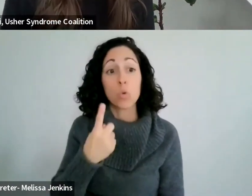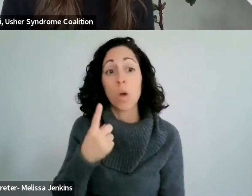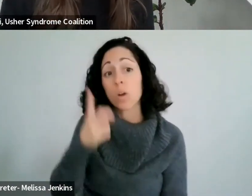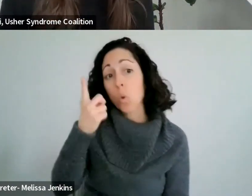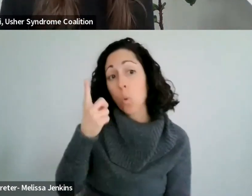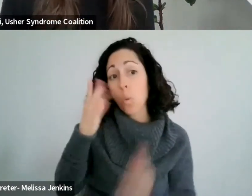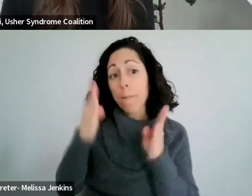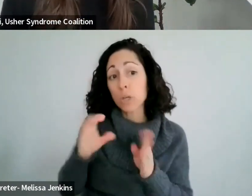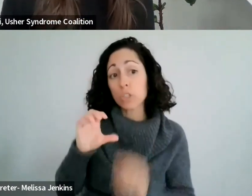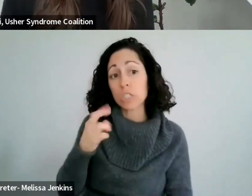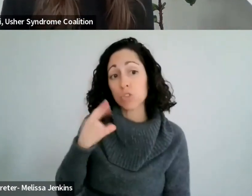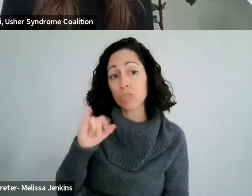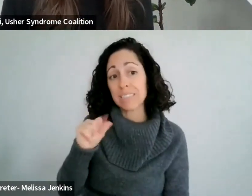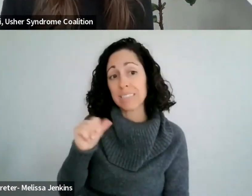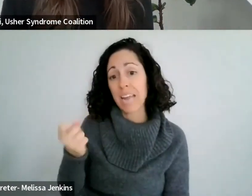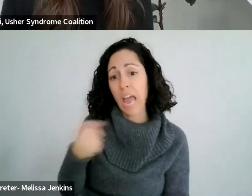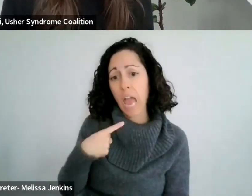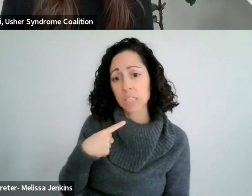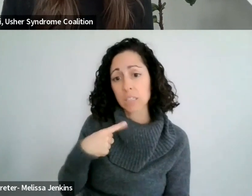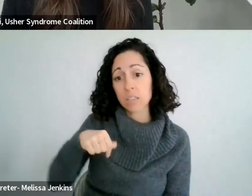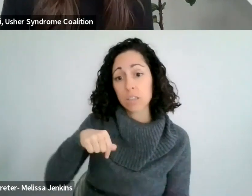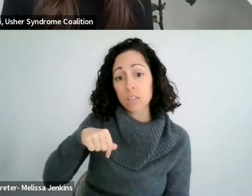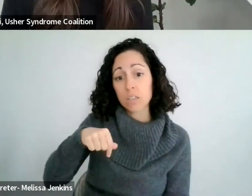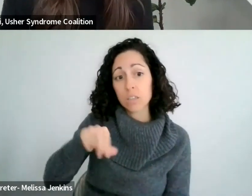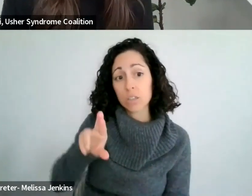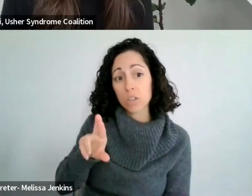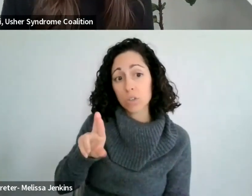"Are there any plans of injecting QR-421a into the ear